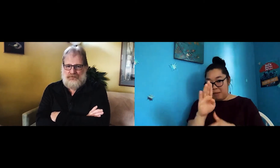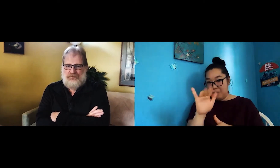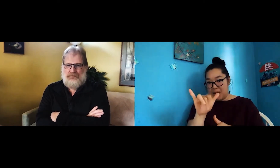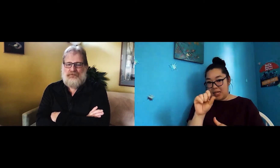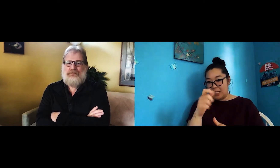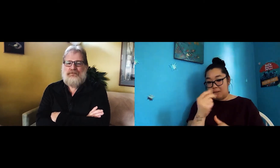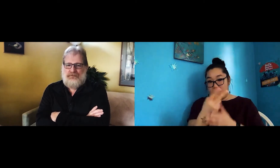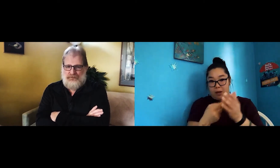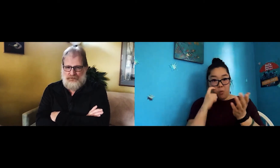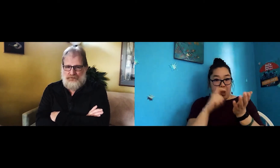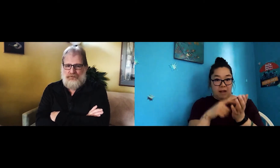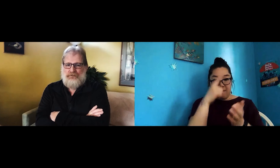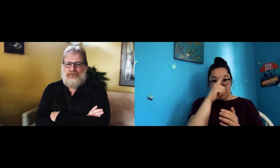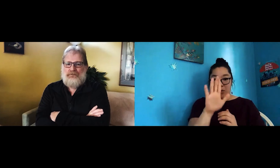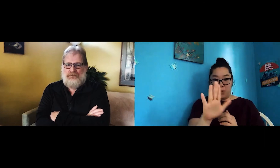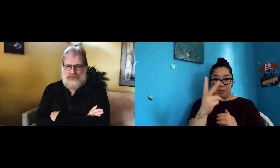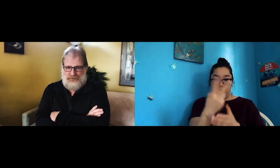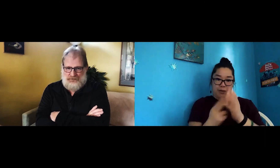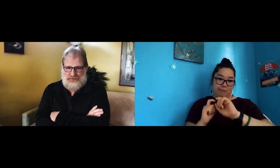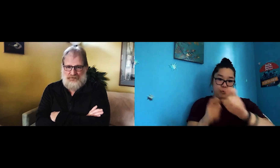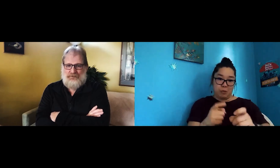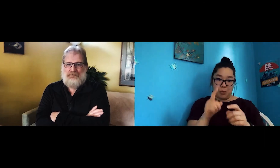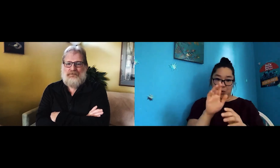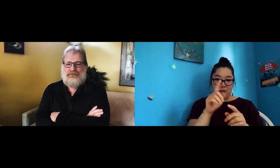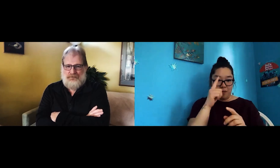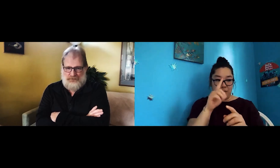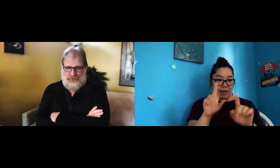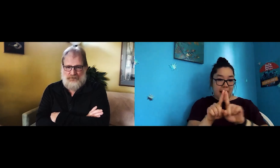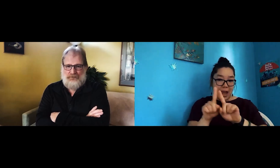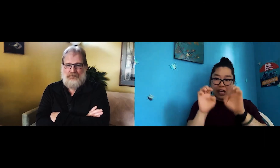you and your brother Billy Seago were recognized for your unique contributions as